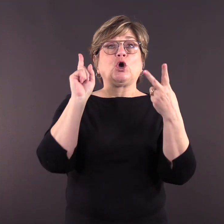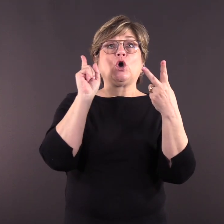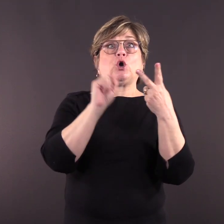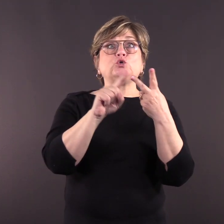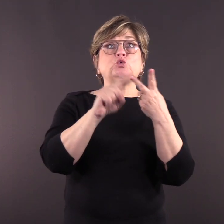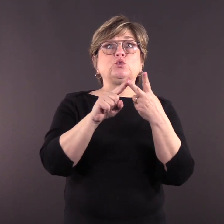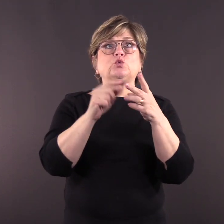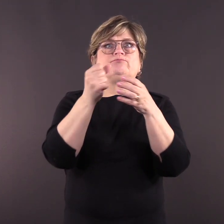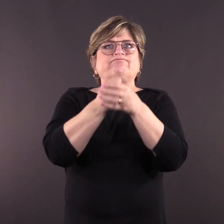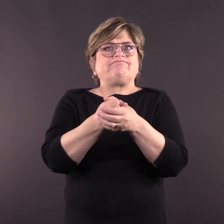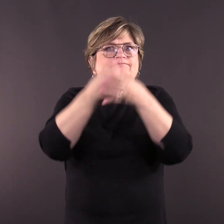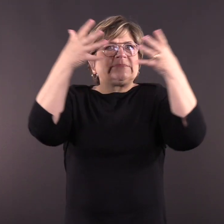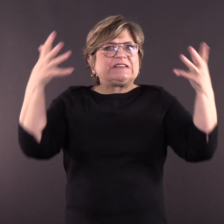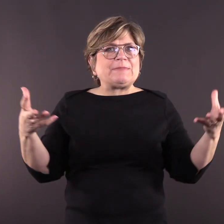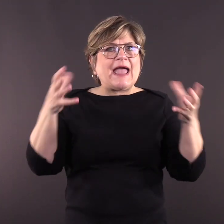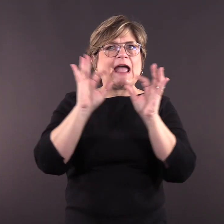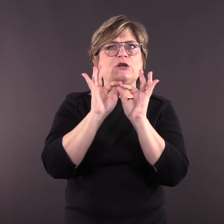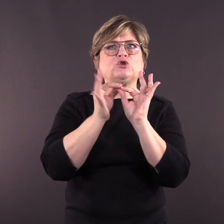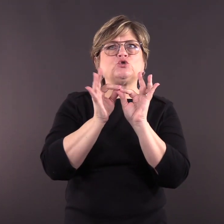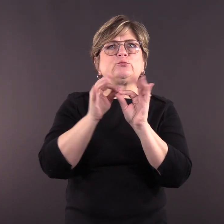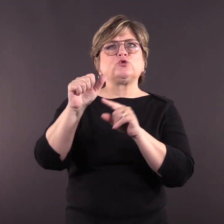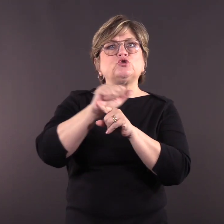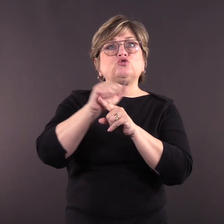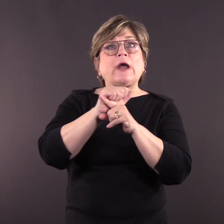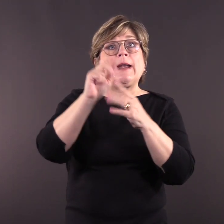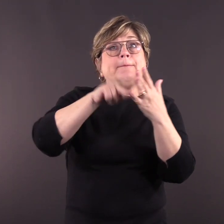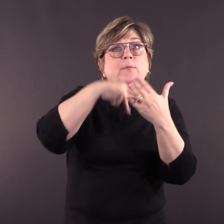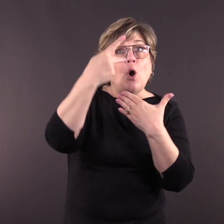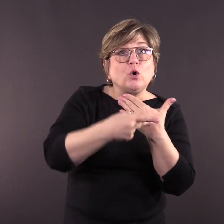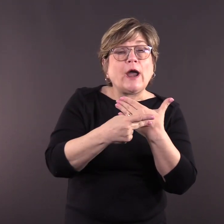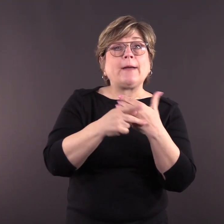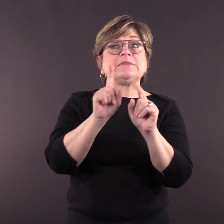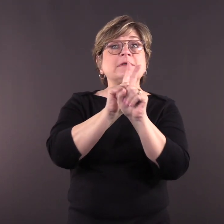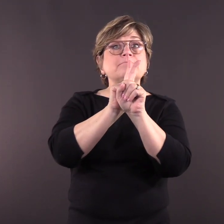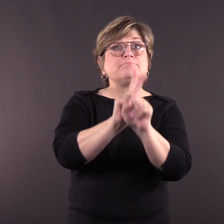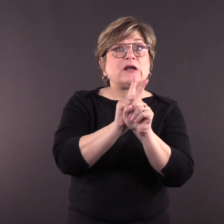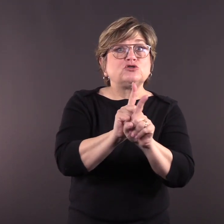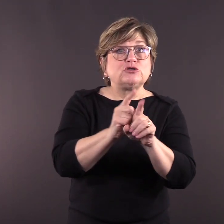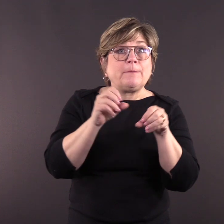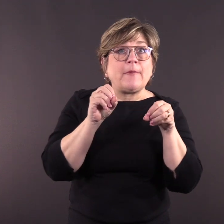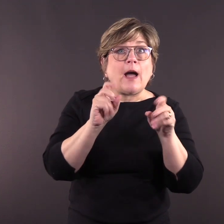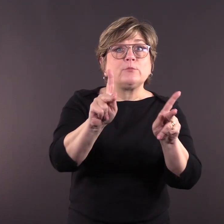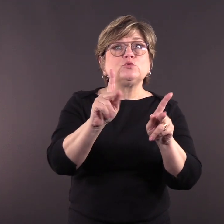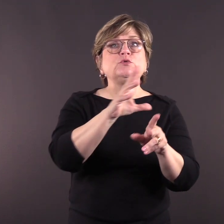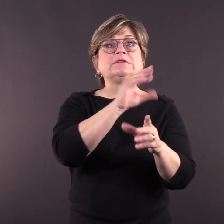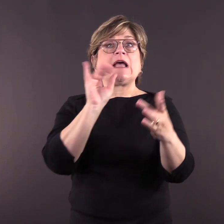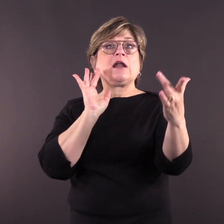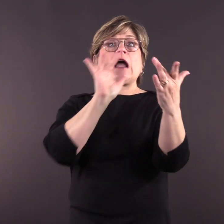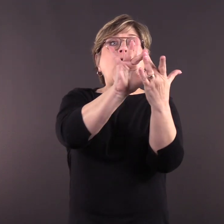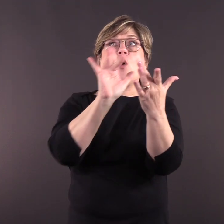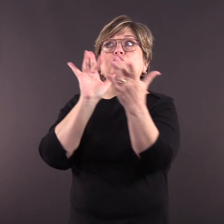2. Expand interpreter training programs, mentorship opportunities,